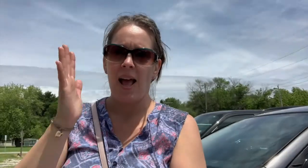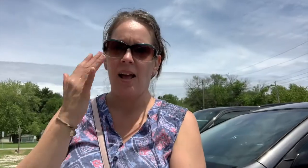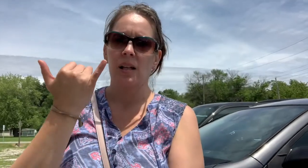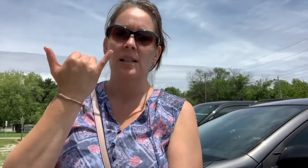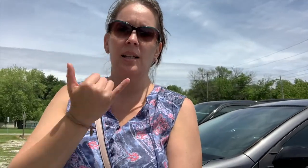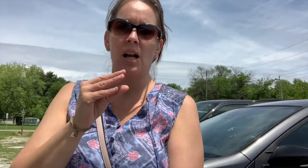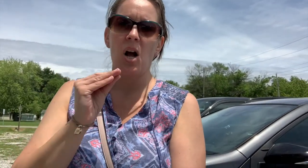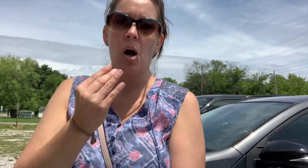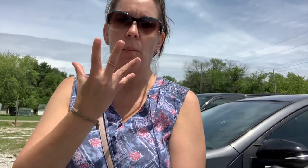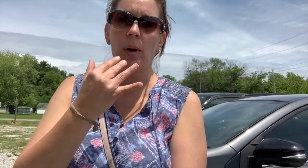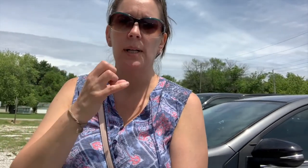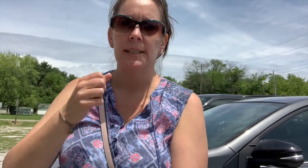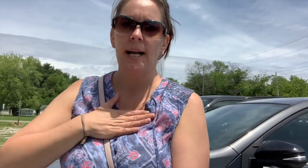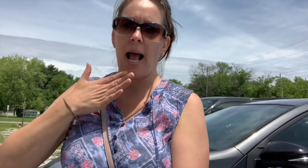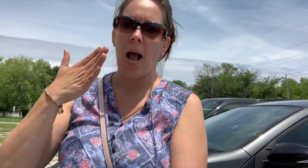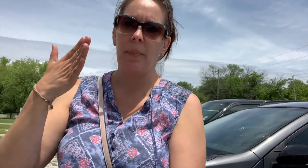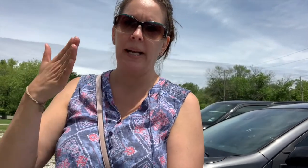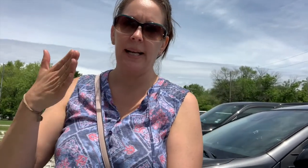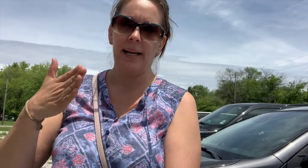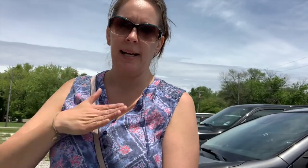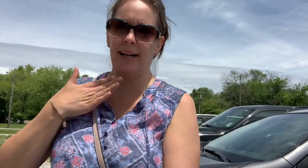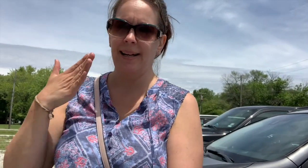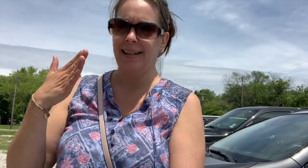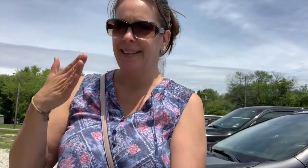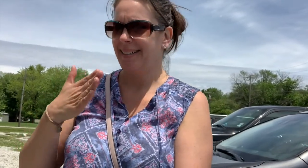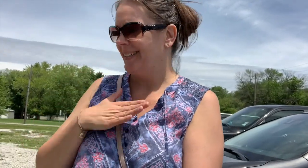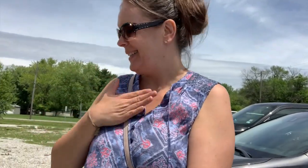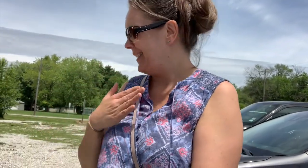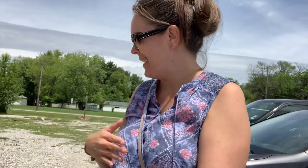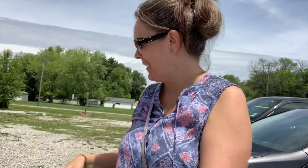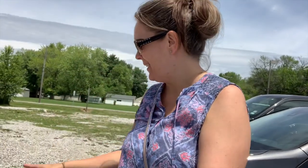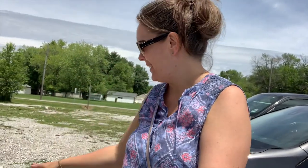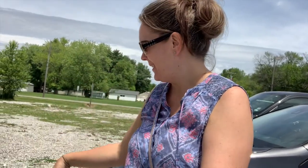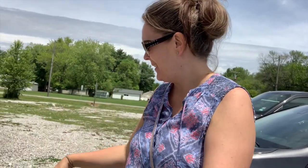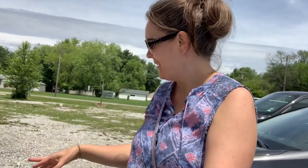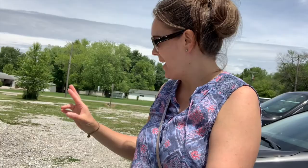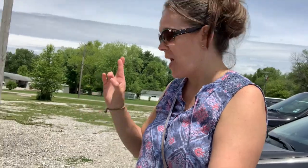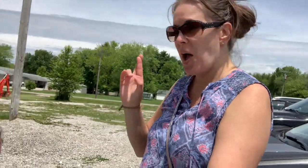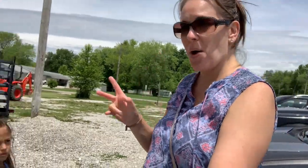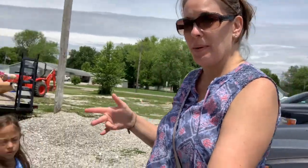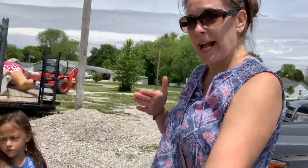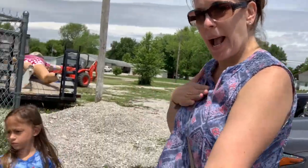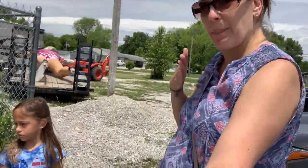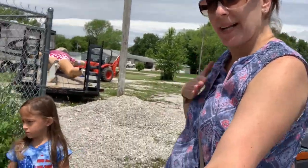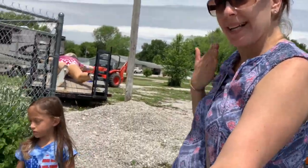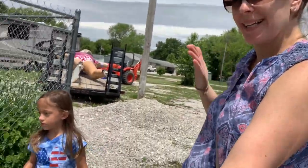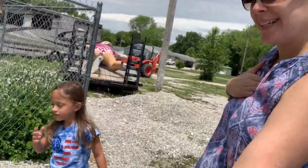Hey! Ember is now very happy! Ember, are you happy?